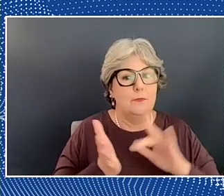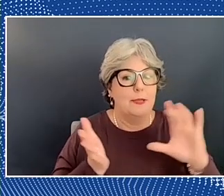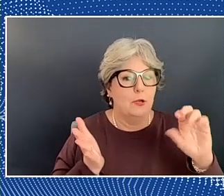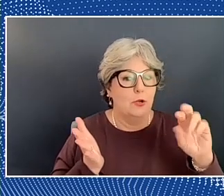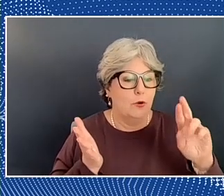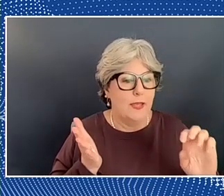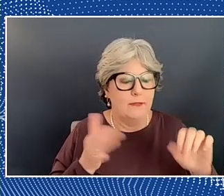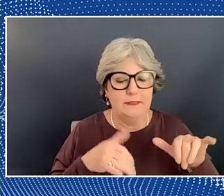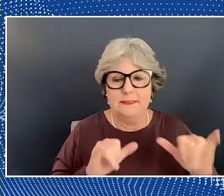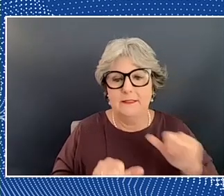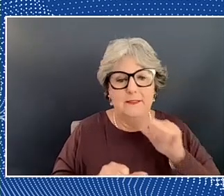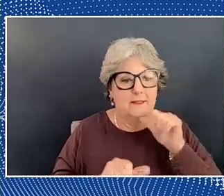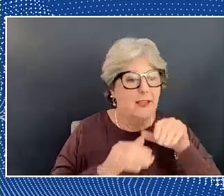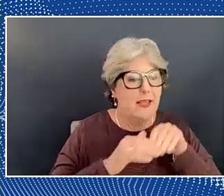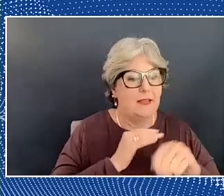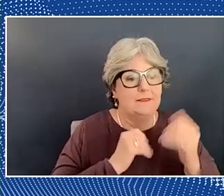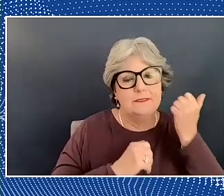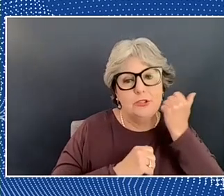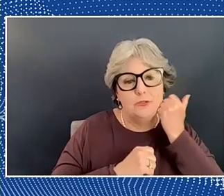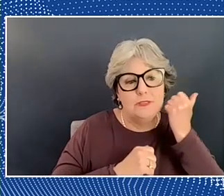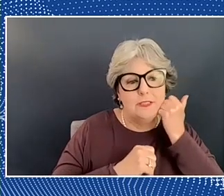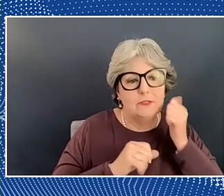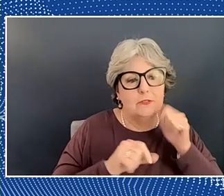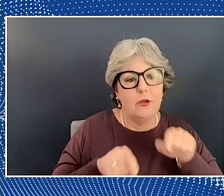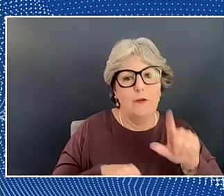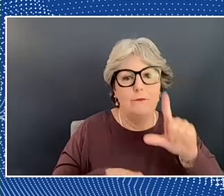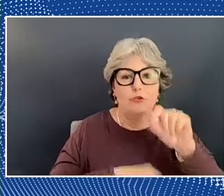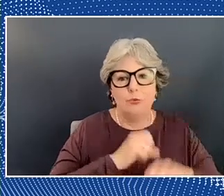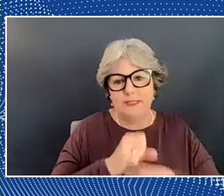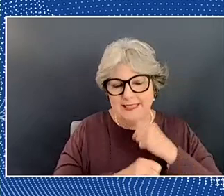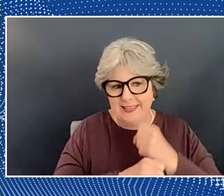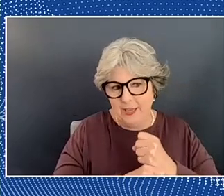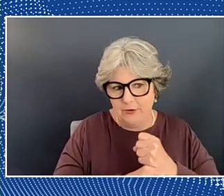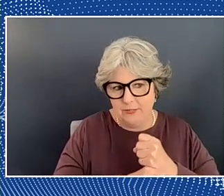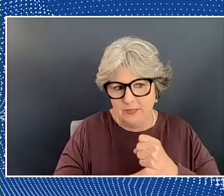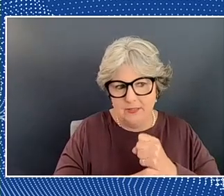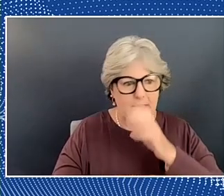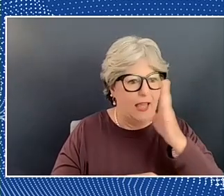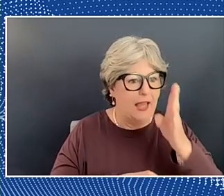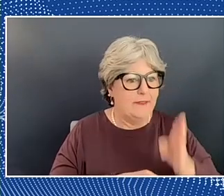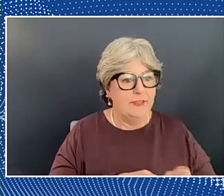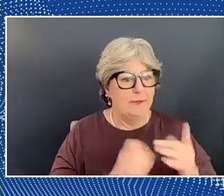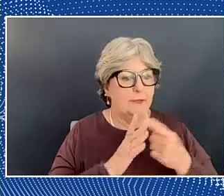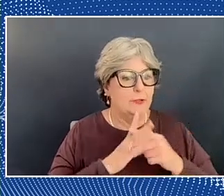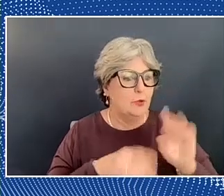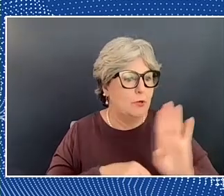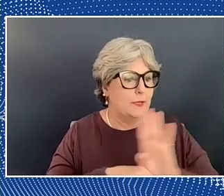access to dental care in over 20 years. I have never been able to start a business or raise a family.